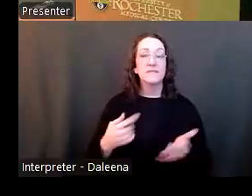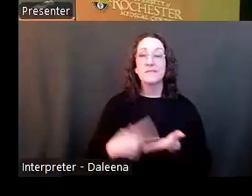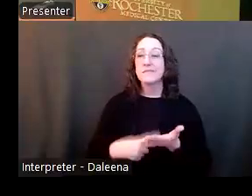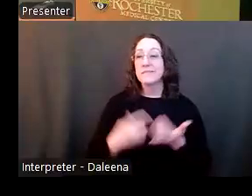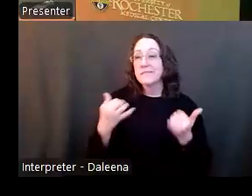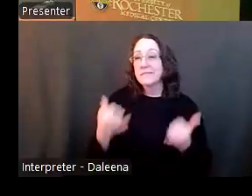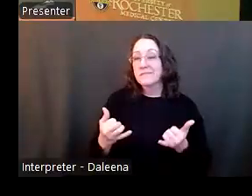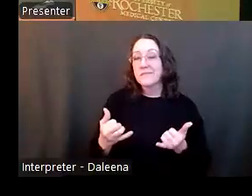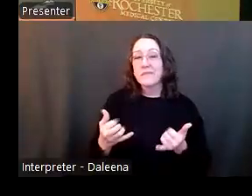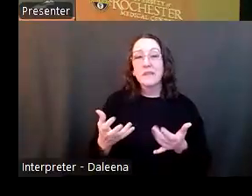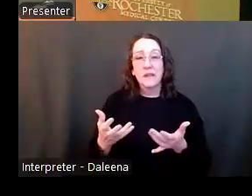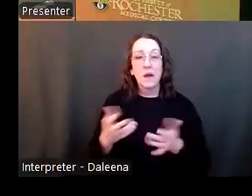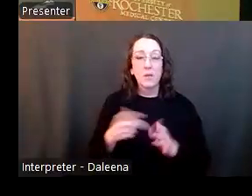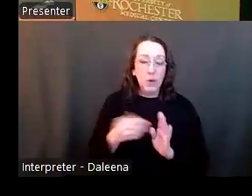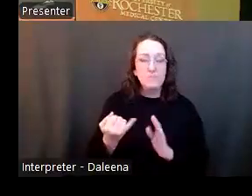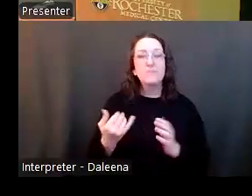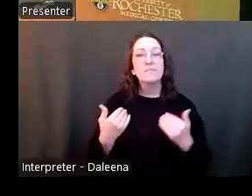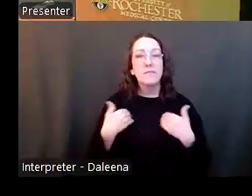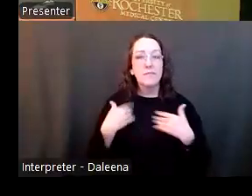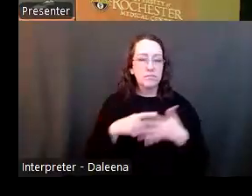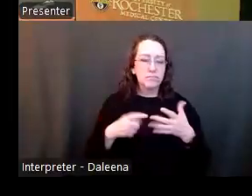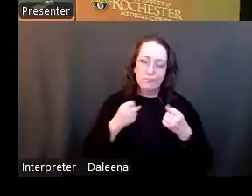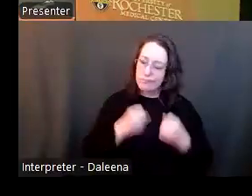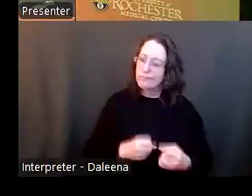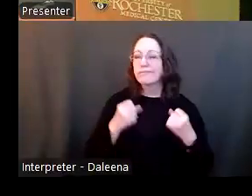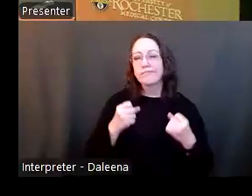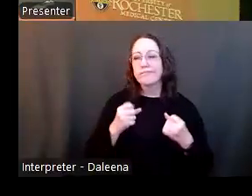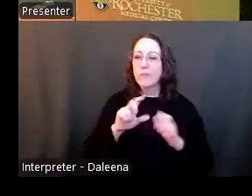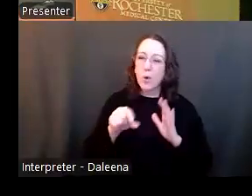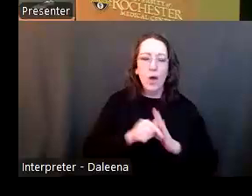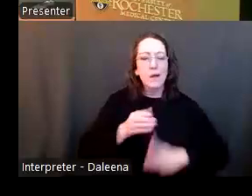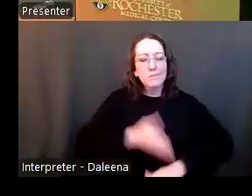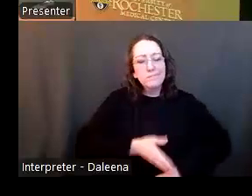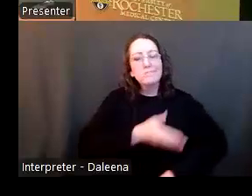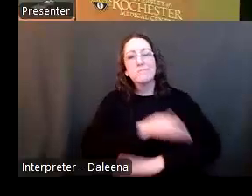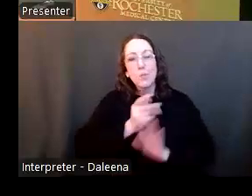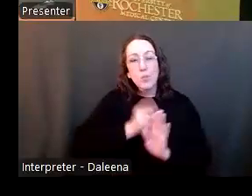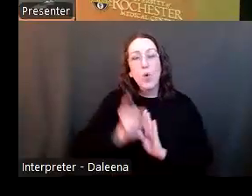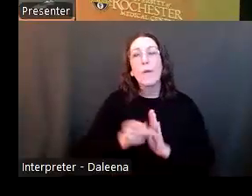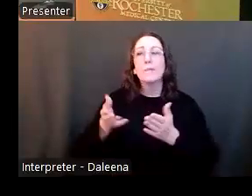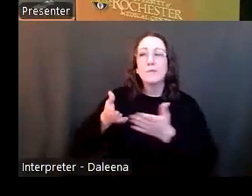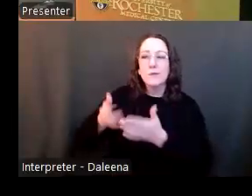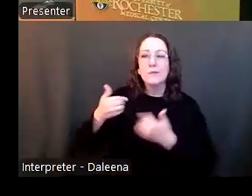of um projects that we do we have a very robust um quality improvement program within our services um